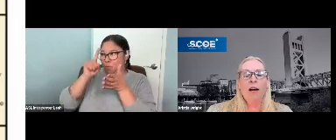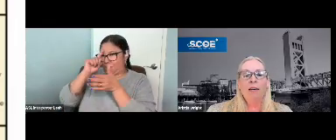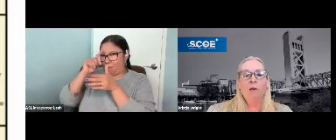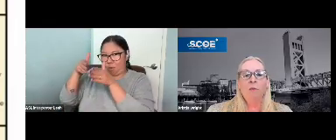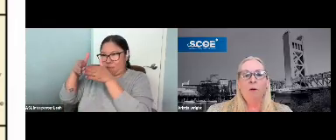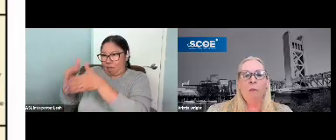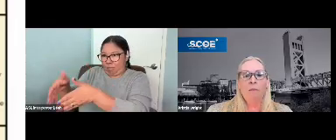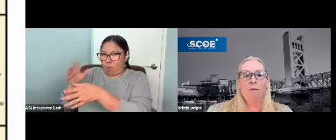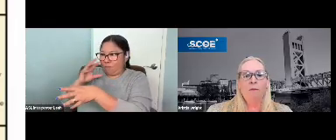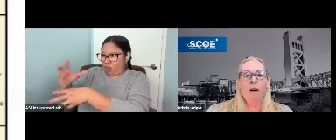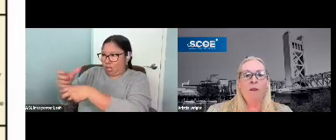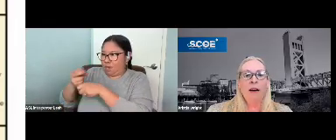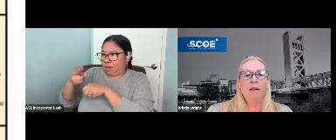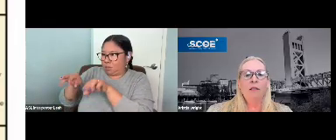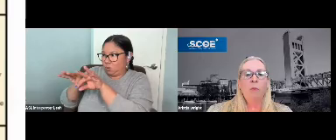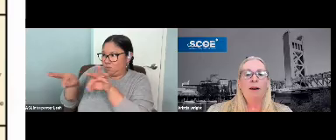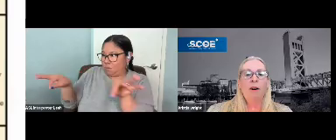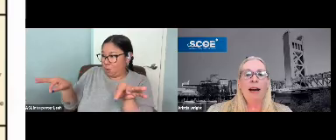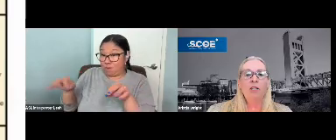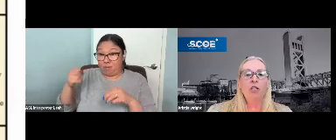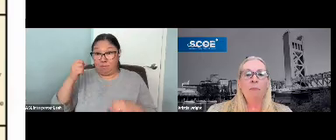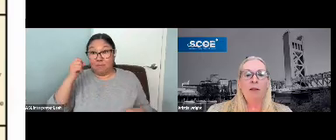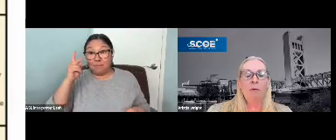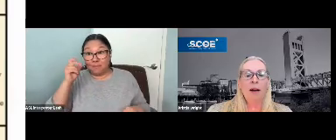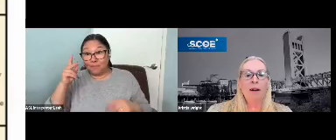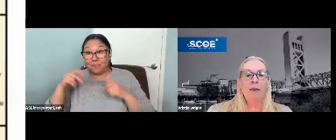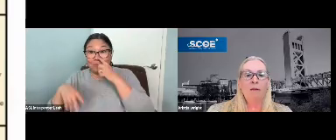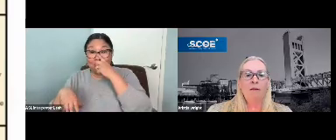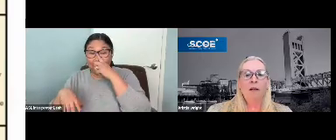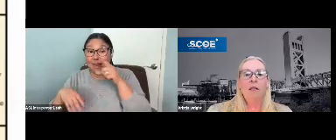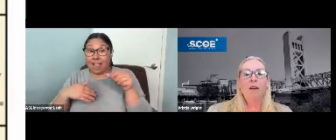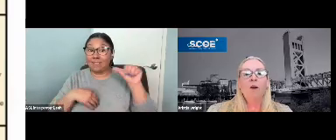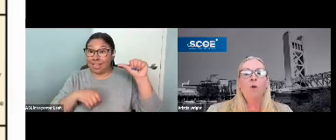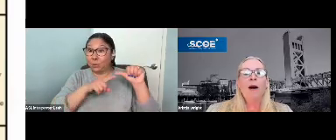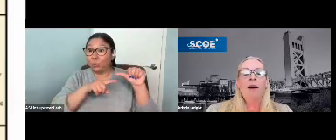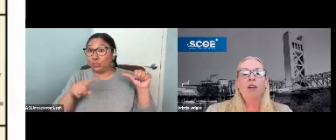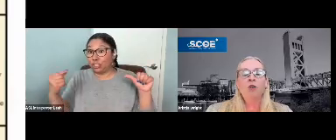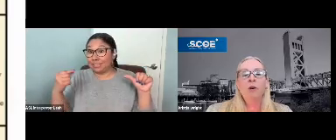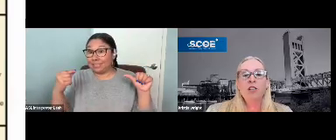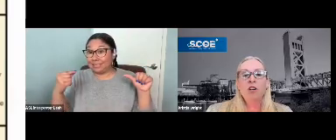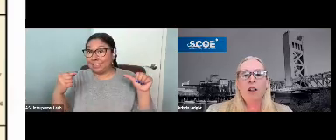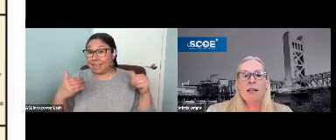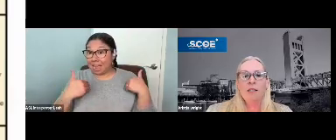to earn a high school diploma. All right. So, we have our A to G pathway. We have our traditional